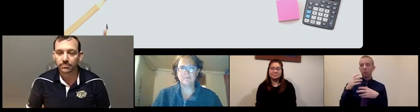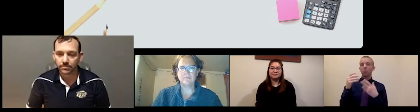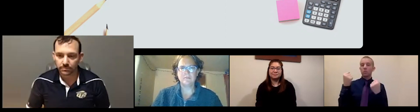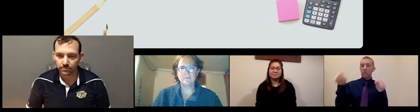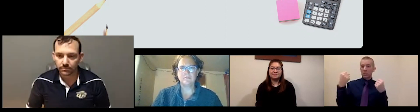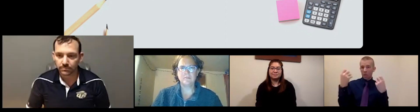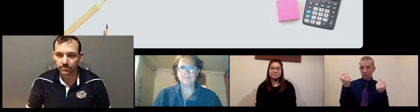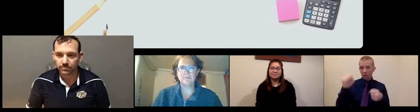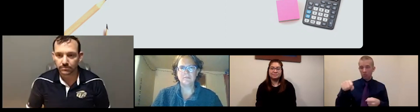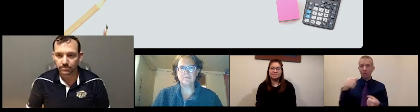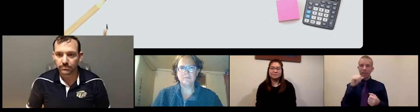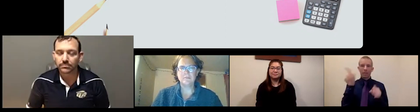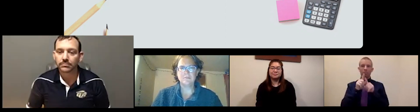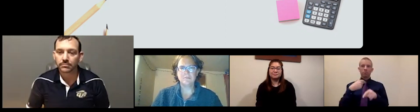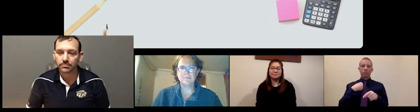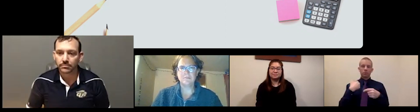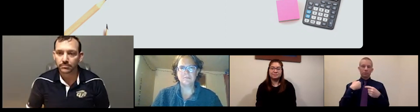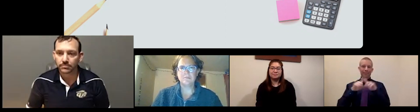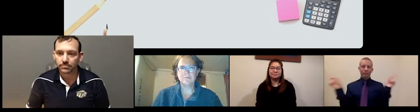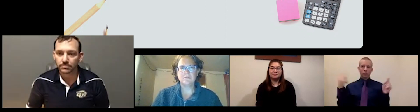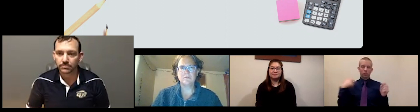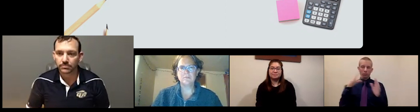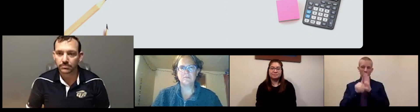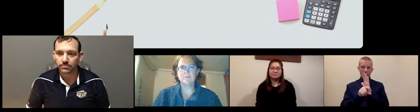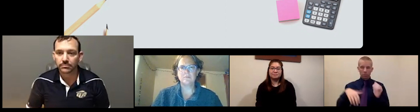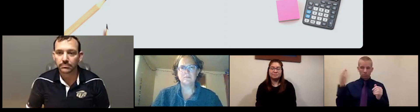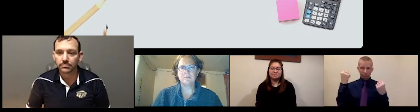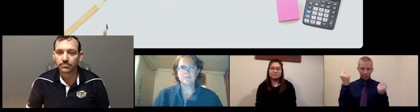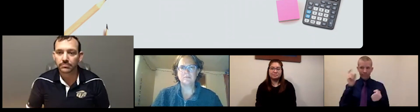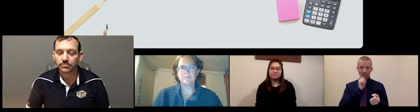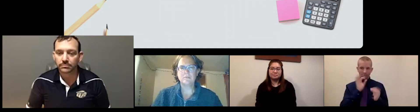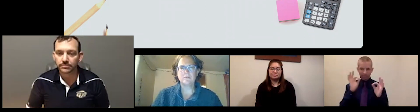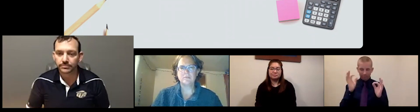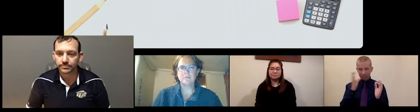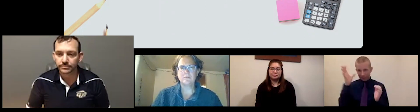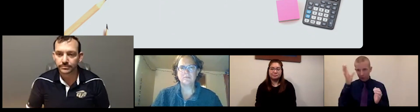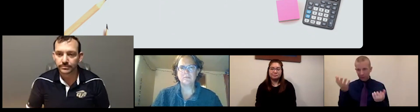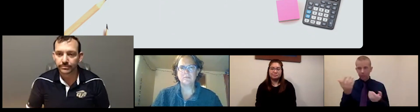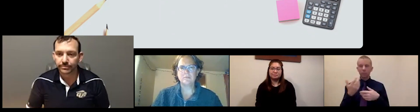He can sign, but not like me. I have a different background, signing all my life and having deaf parents.